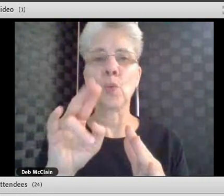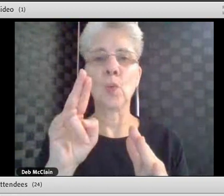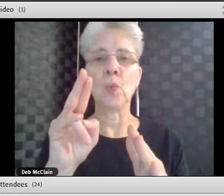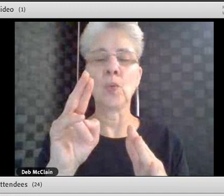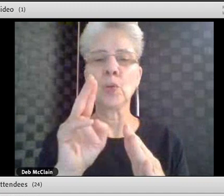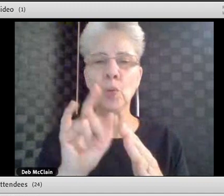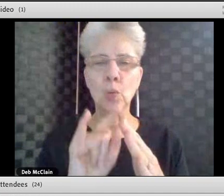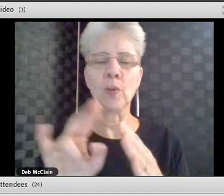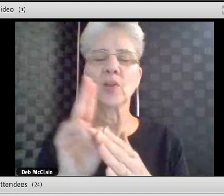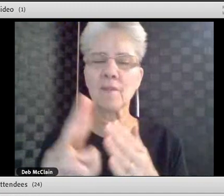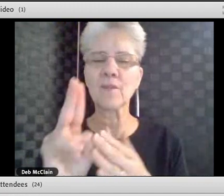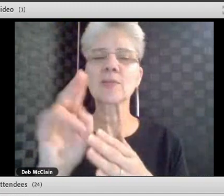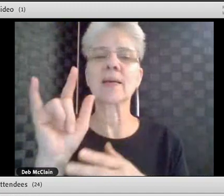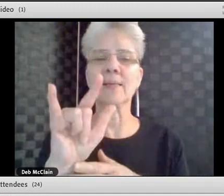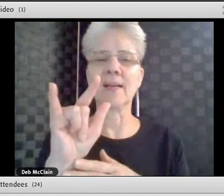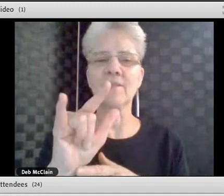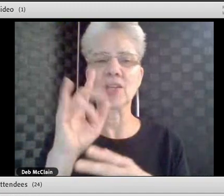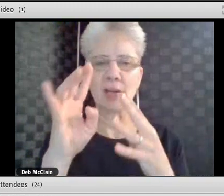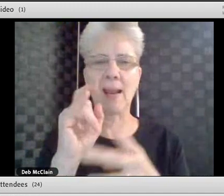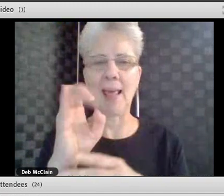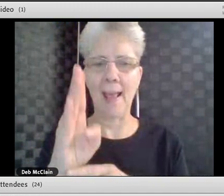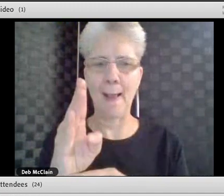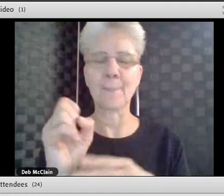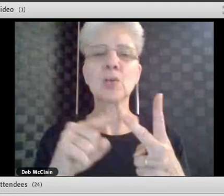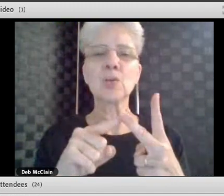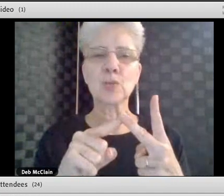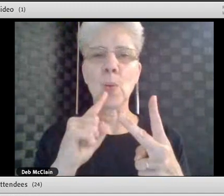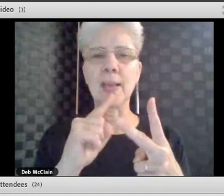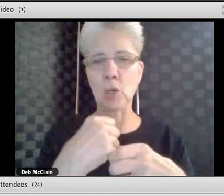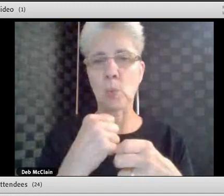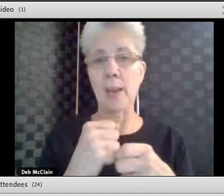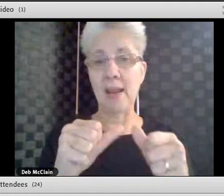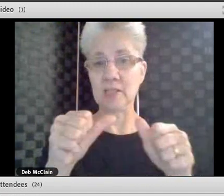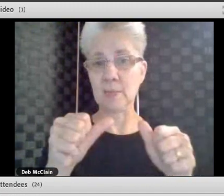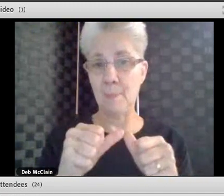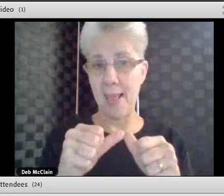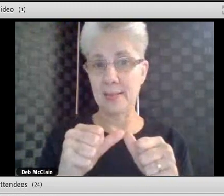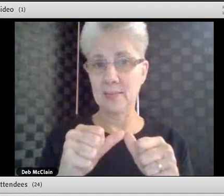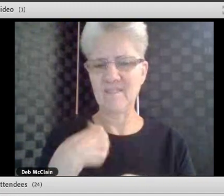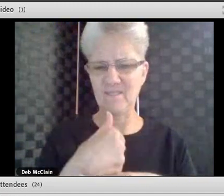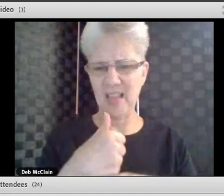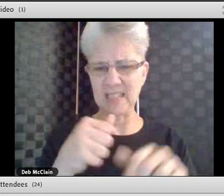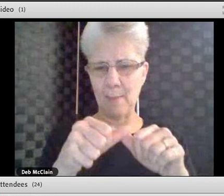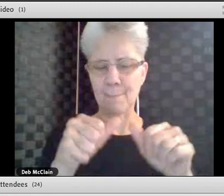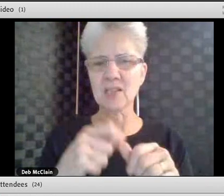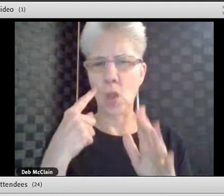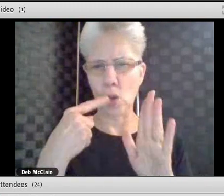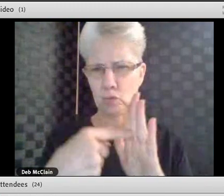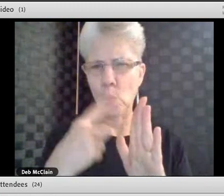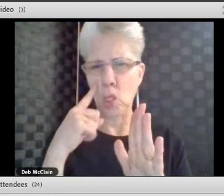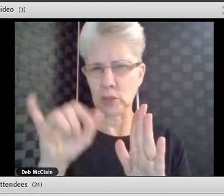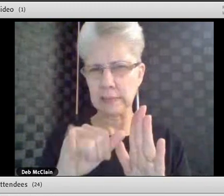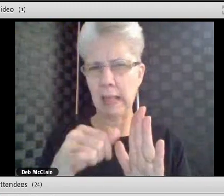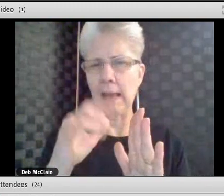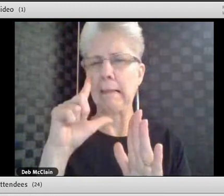for the Air University Library Innovation Lab, so they have -- It's a creative space. It's a fixed space, and I'll show you